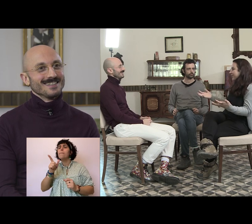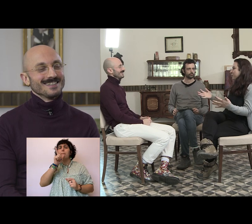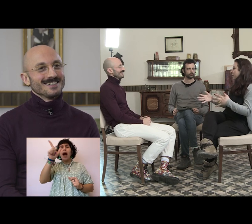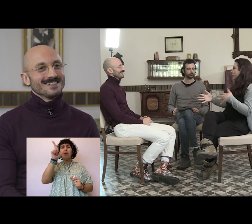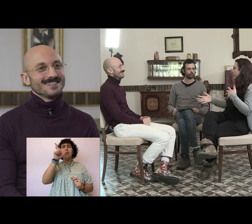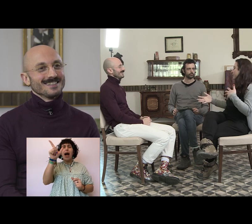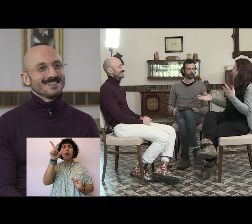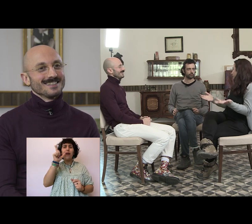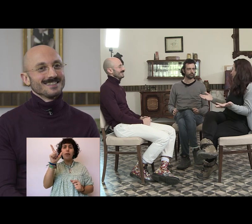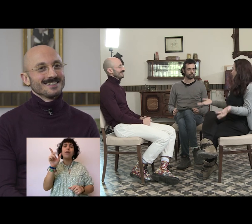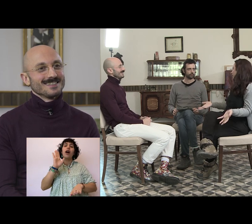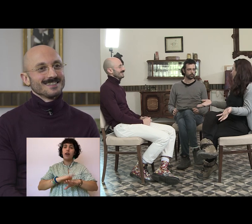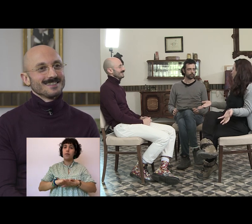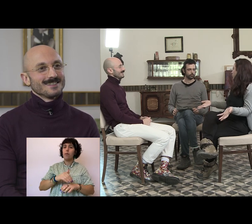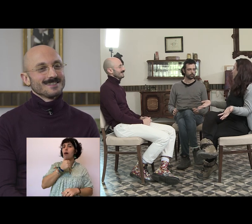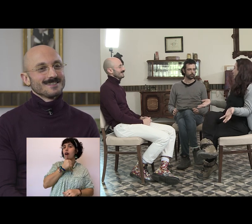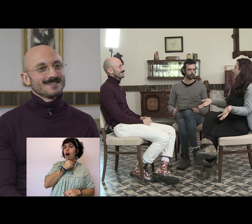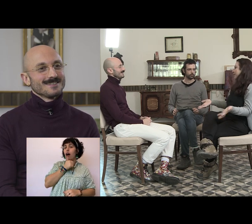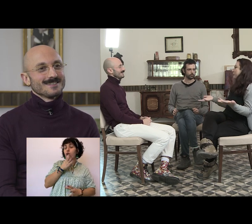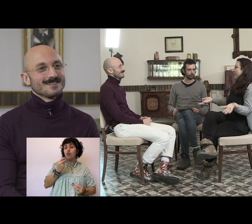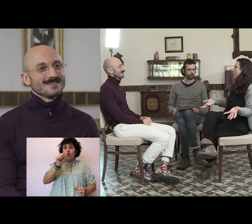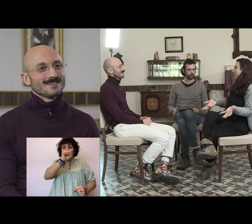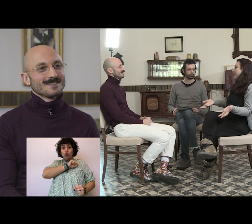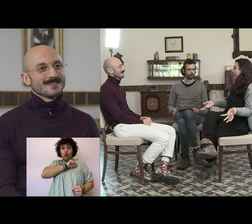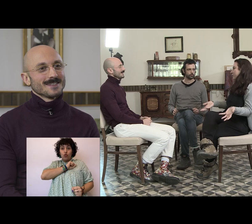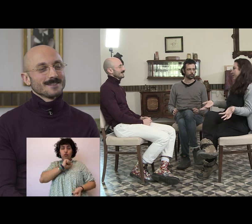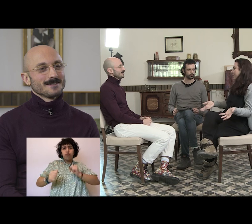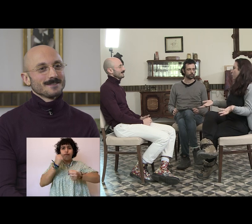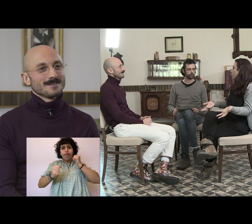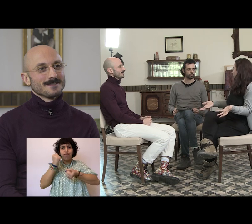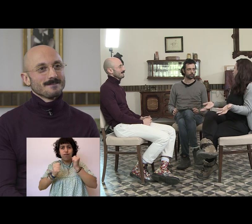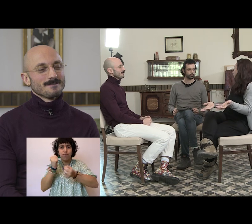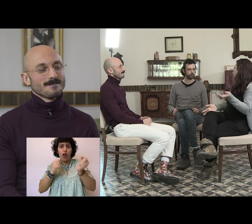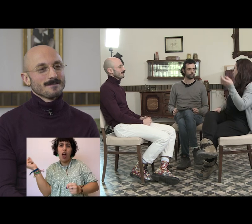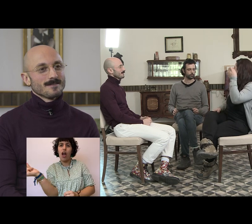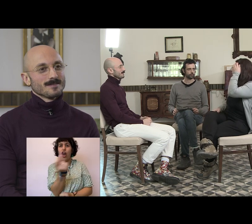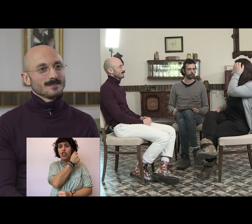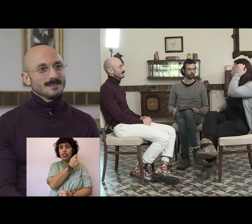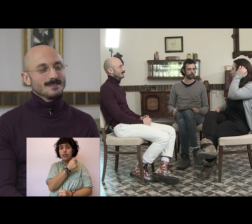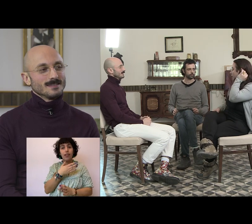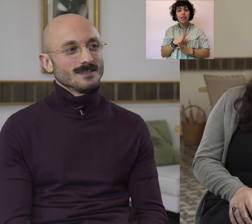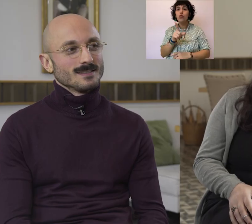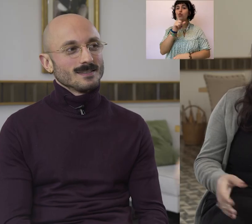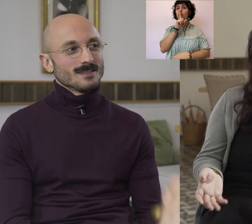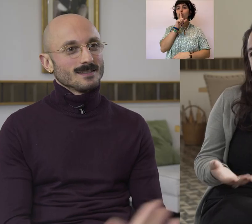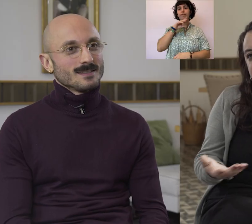He really ran away kicking his own ass. He was afraid of that reaction. Because he thought,